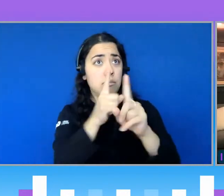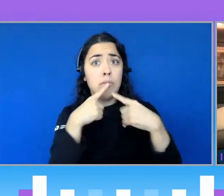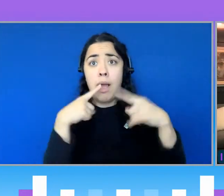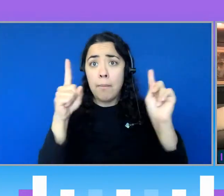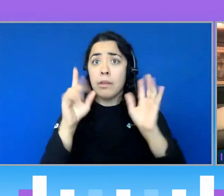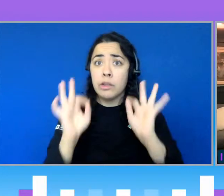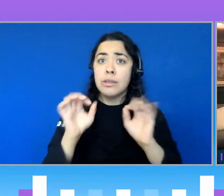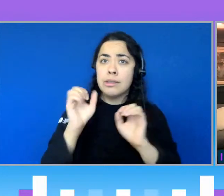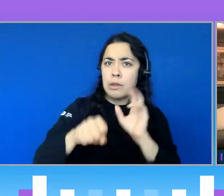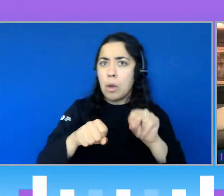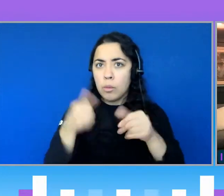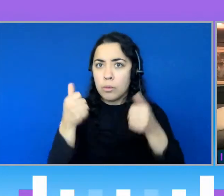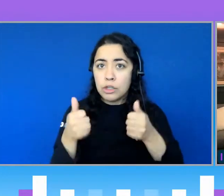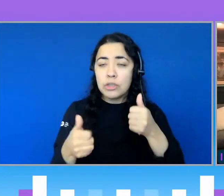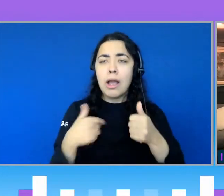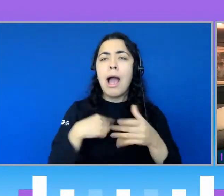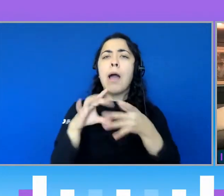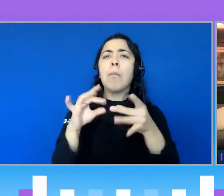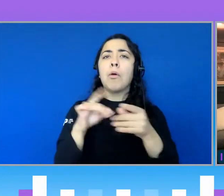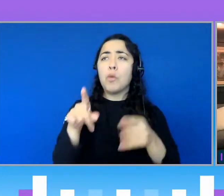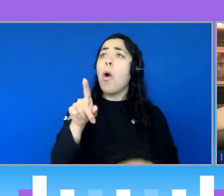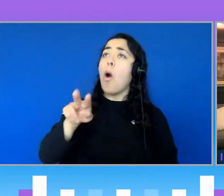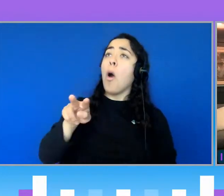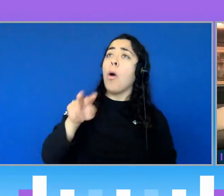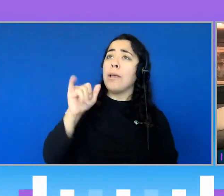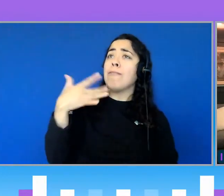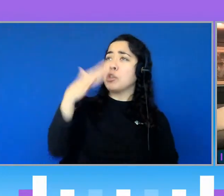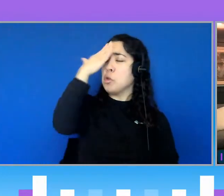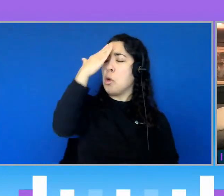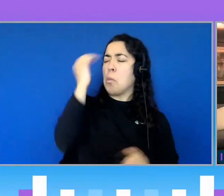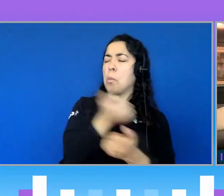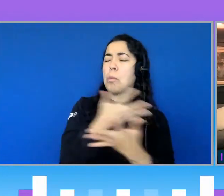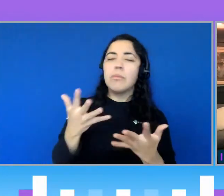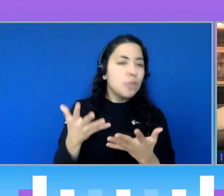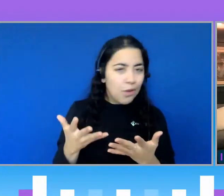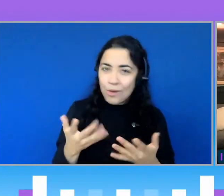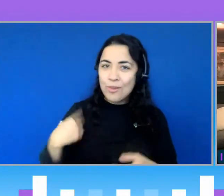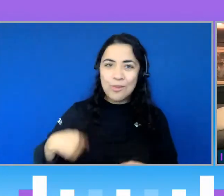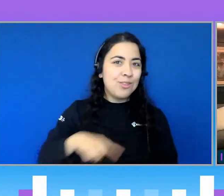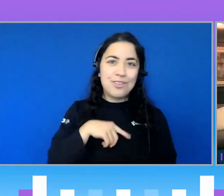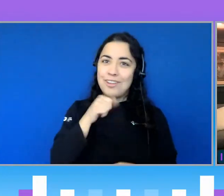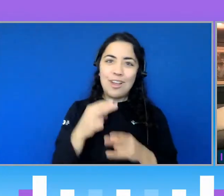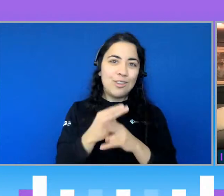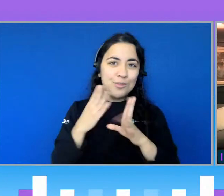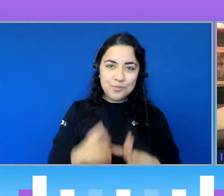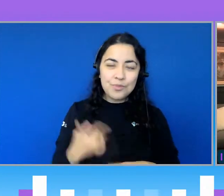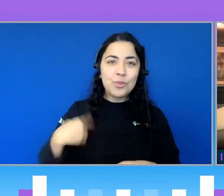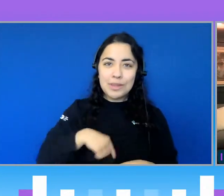accomplish their goal? Don't just take my word for it. We are not the users as that popular sentiment, and we have bias when